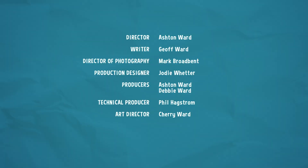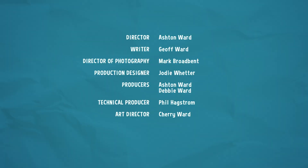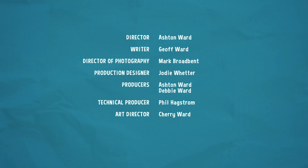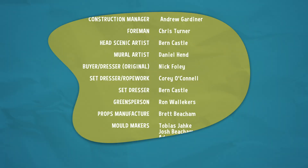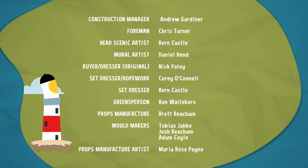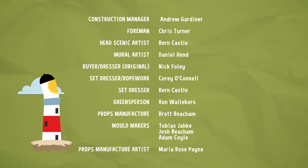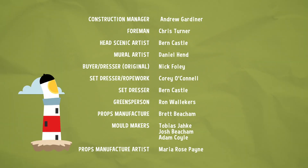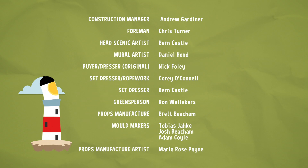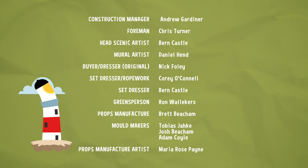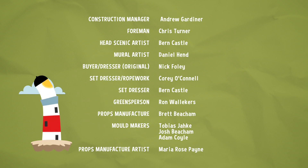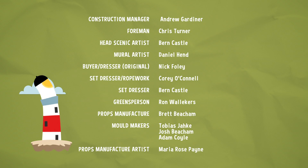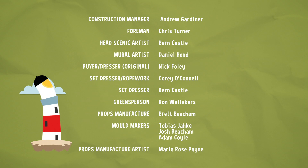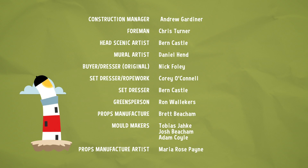Copyright Australian Broadcasting Corporation